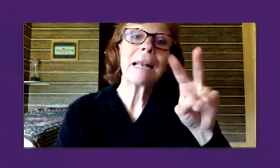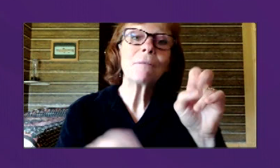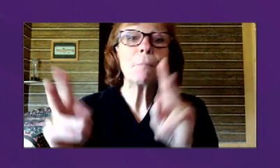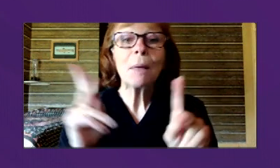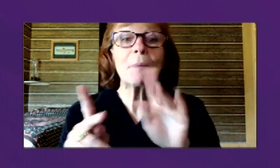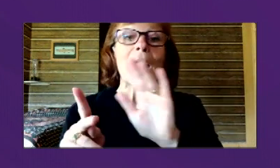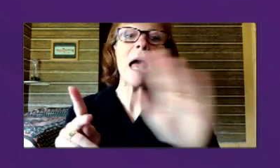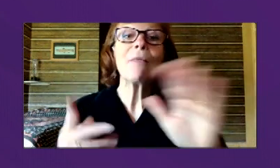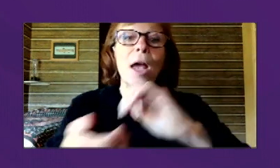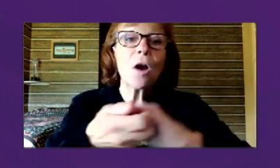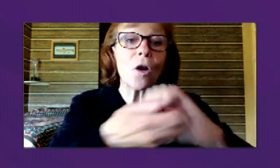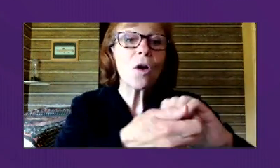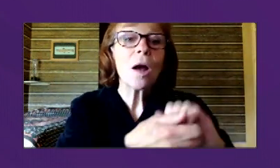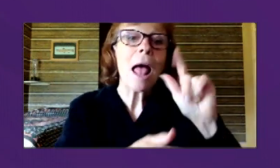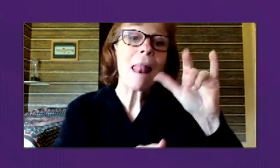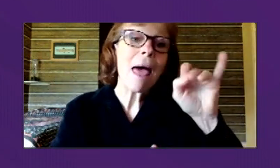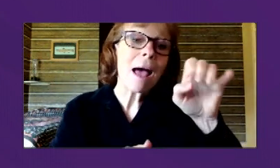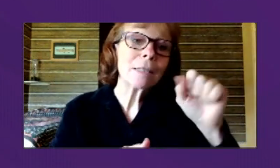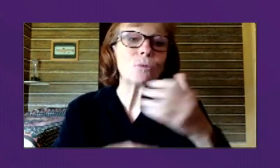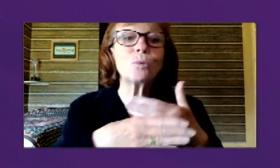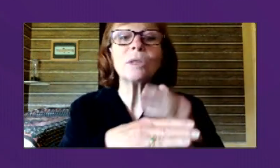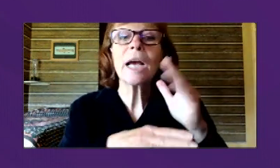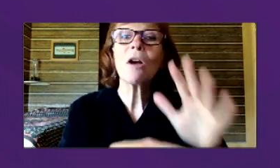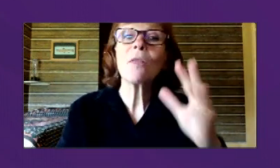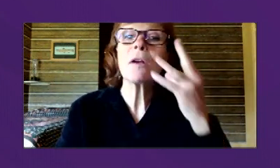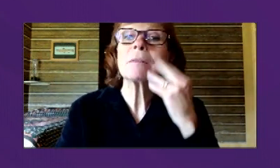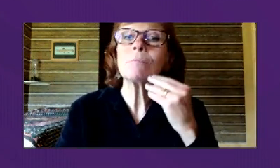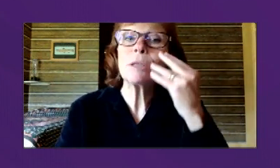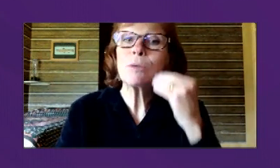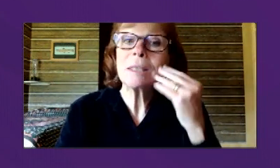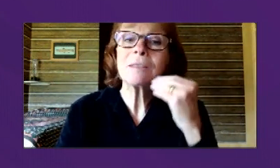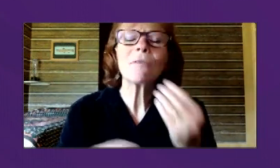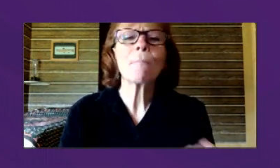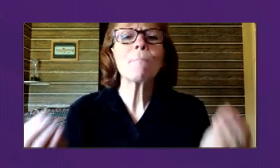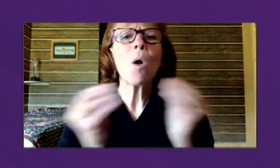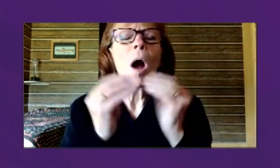shared human experience through a more informed understanding of Native peoples.